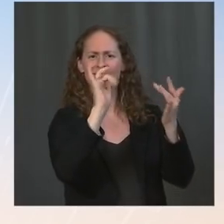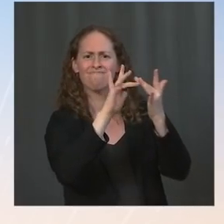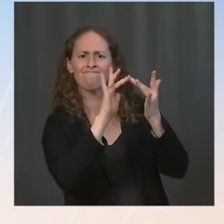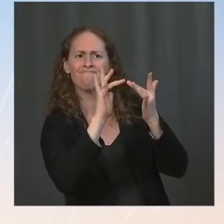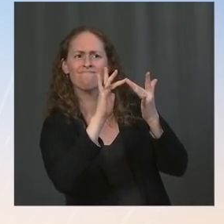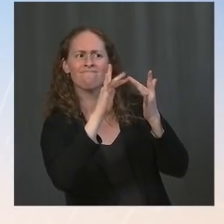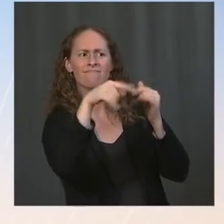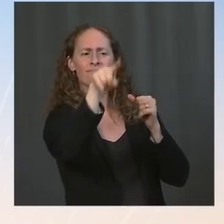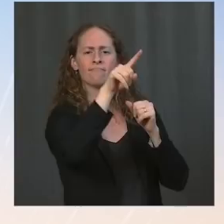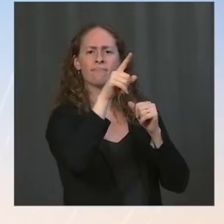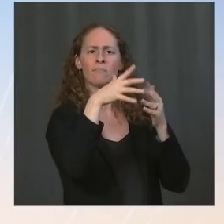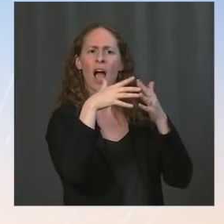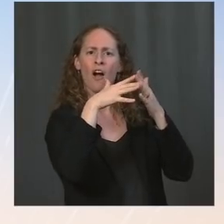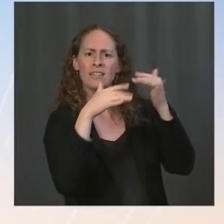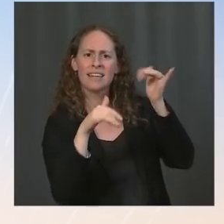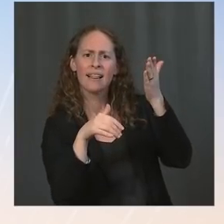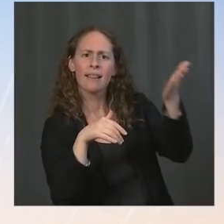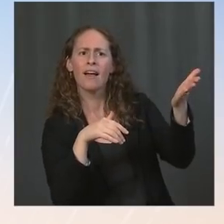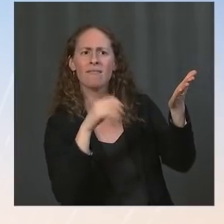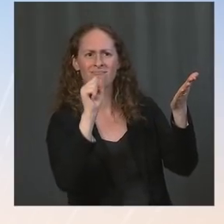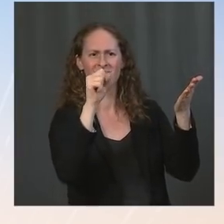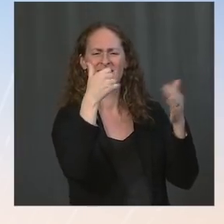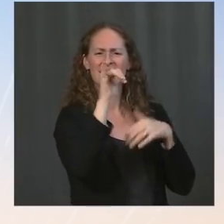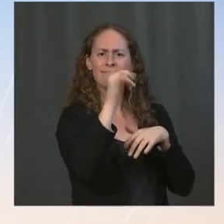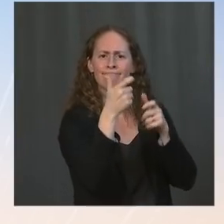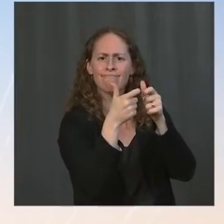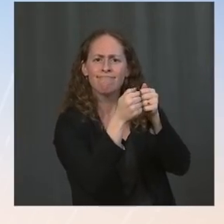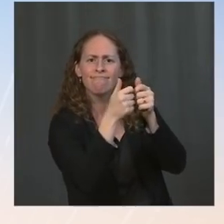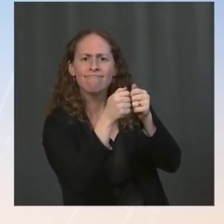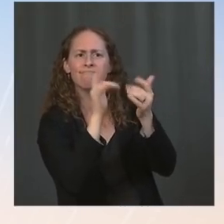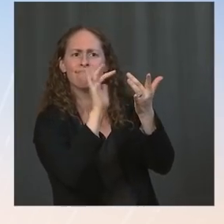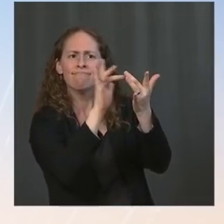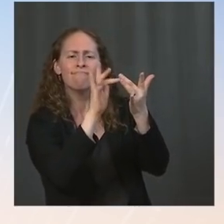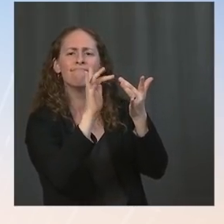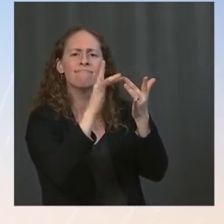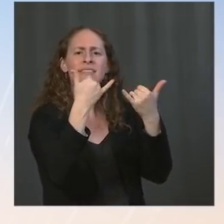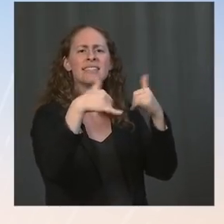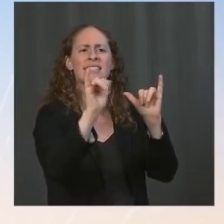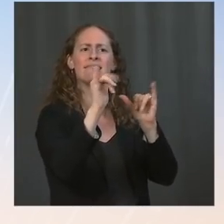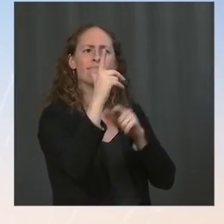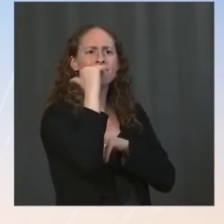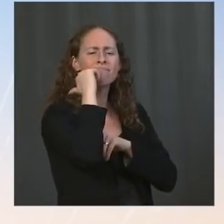and we are continuing to work to evacuate American citizens. What our message directly would be that --